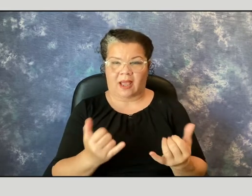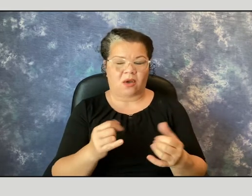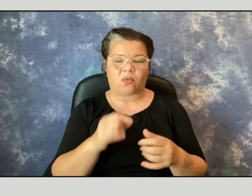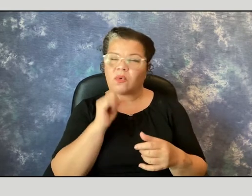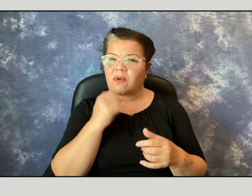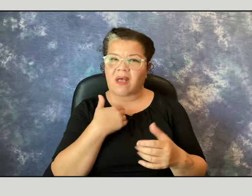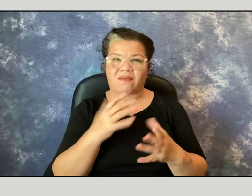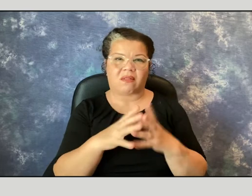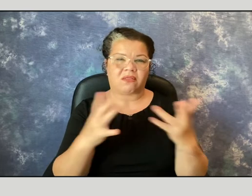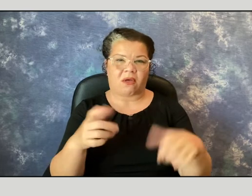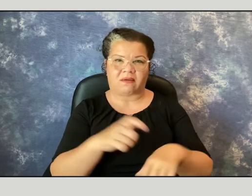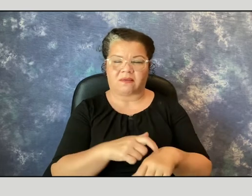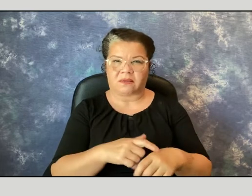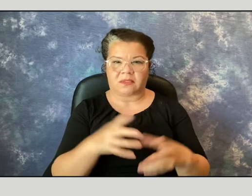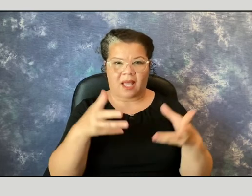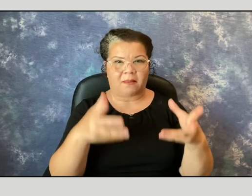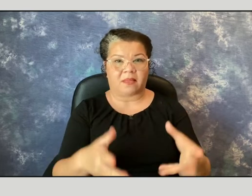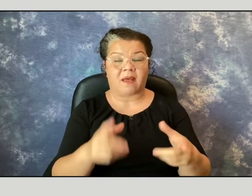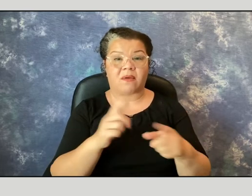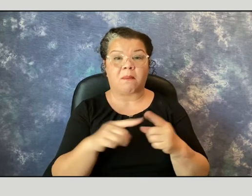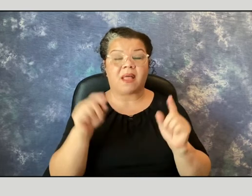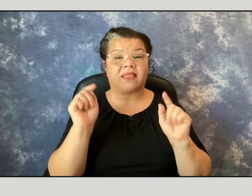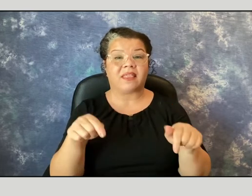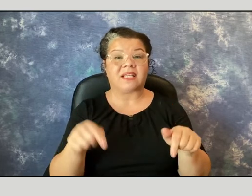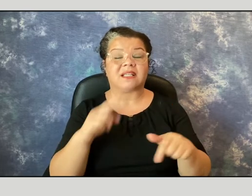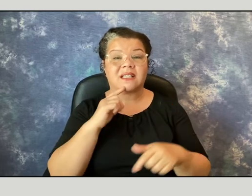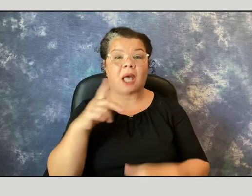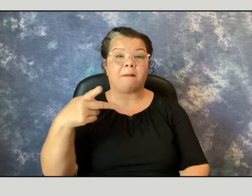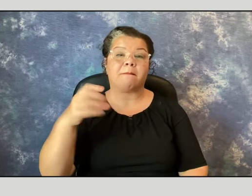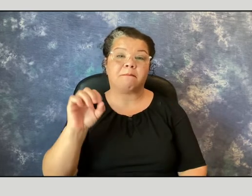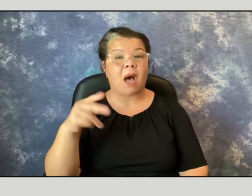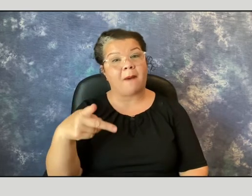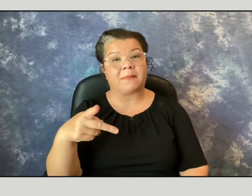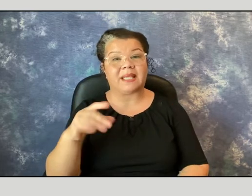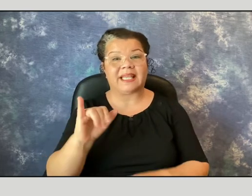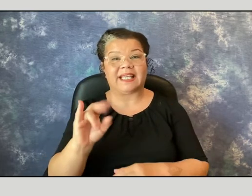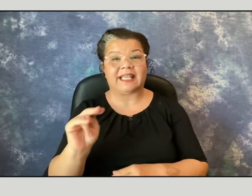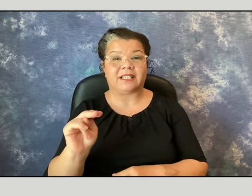this is a poppin' chat, so let me just...